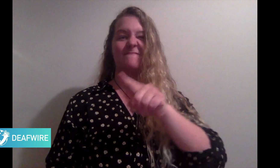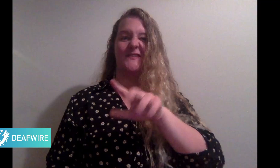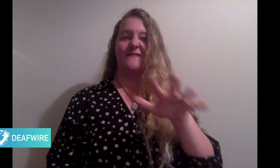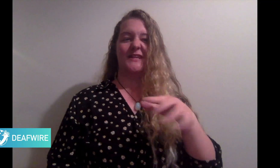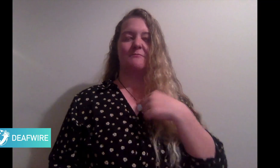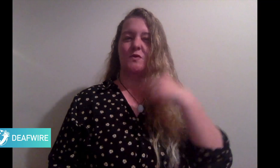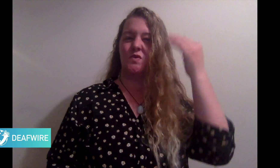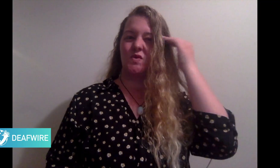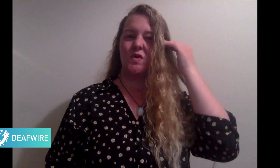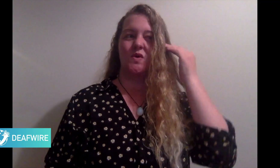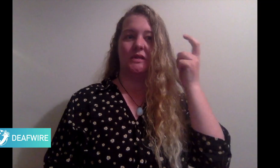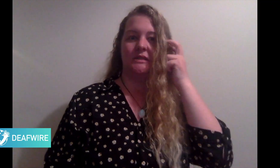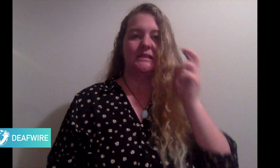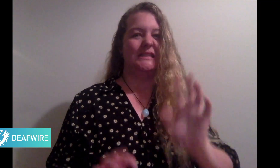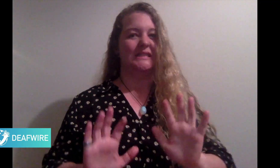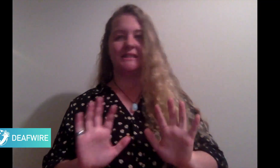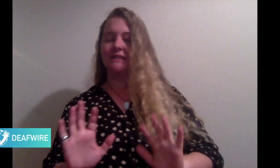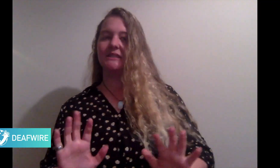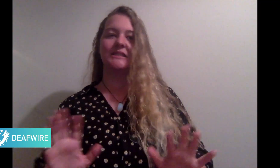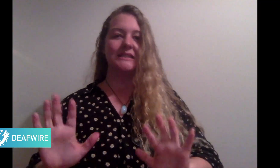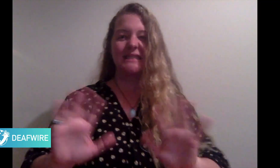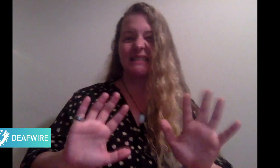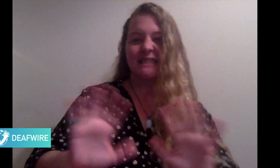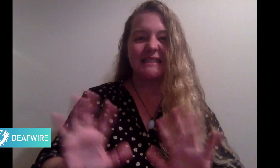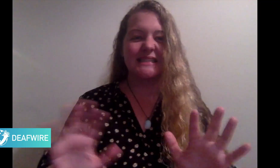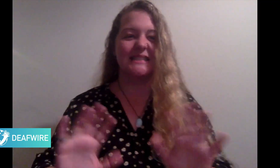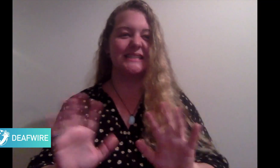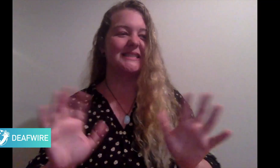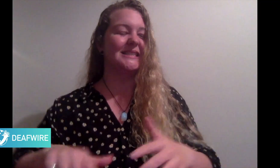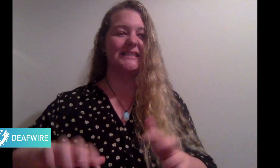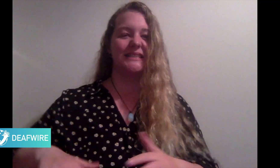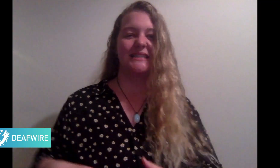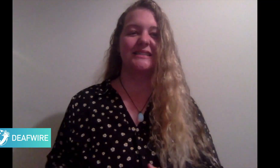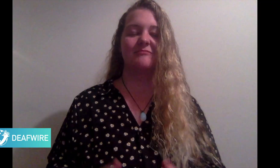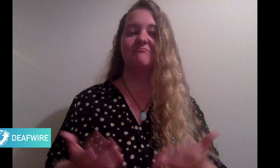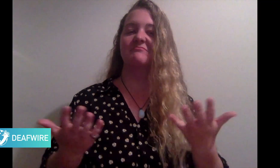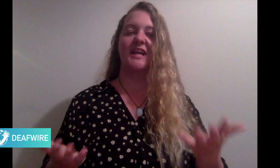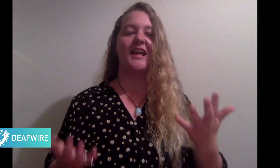Today, that stigma has improved and it is more accepted